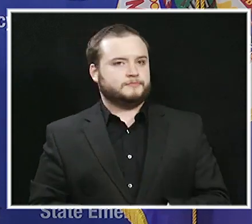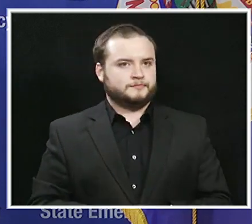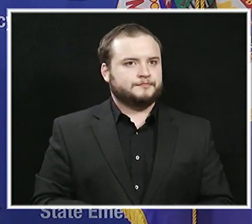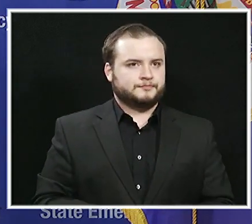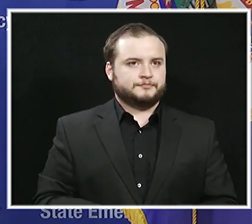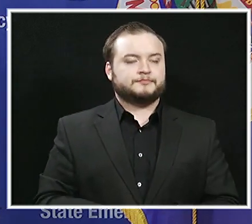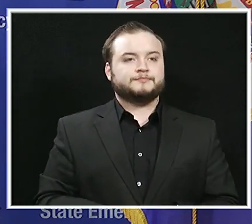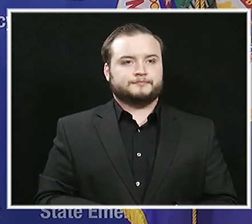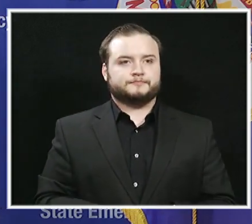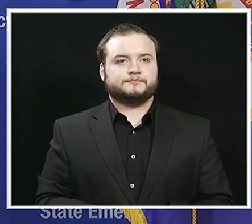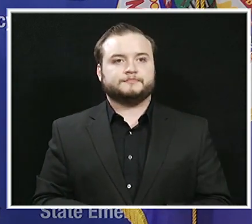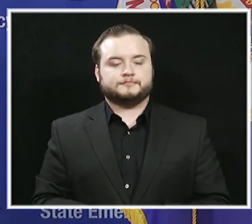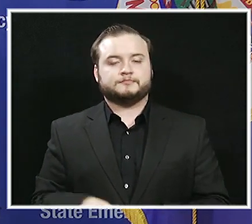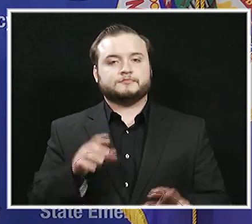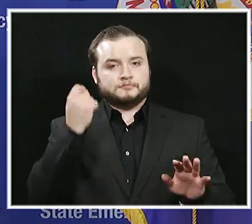that that's not going to